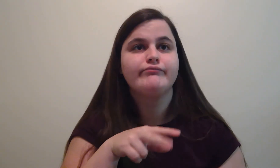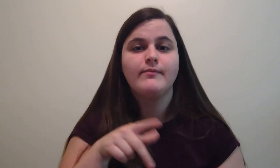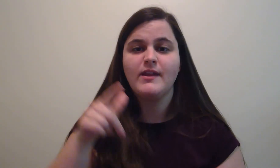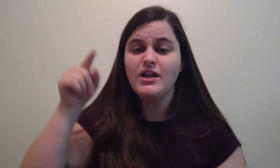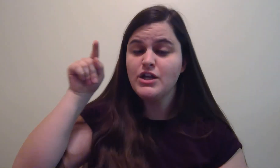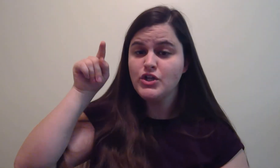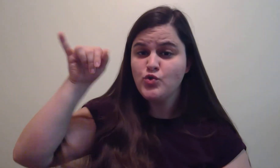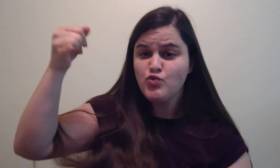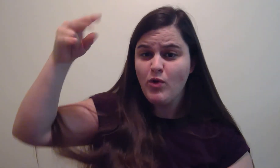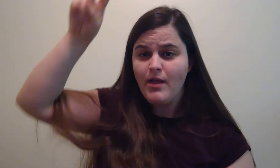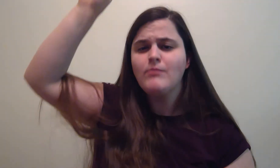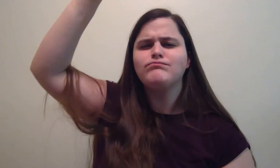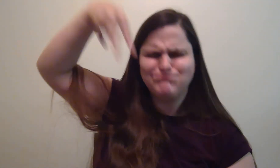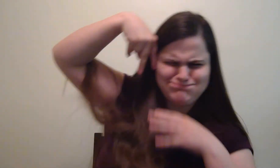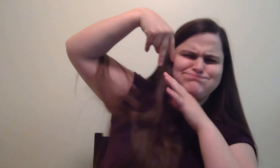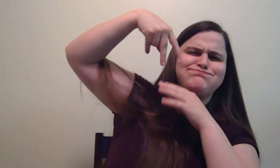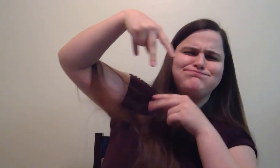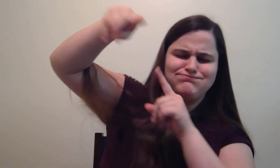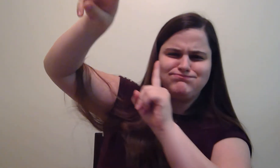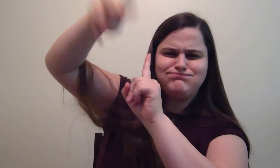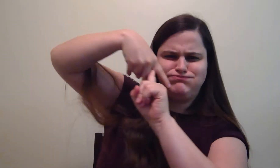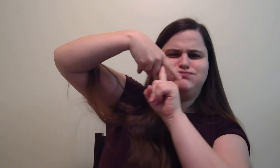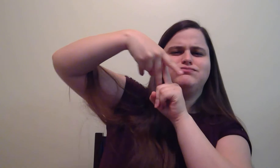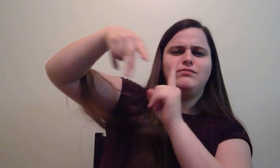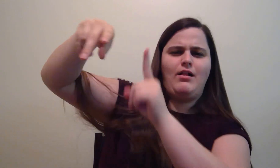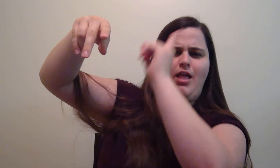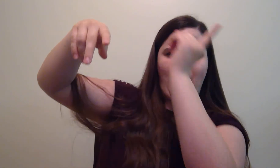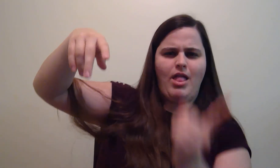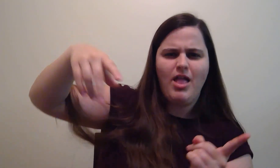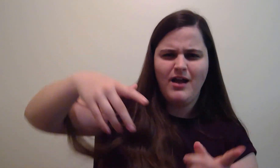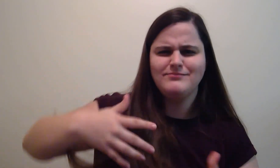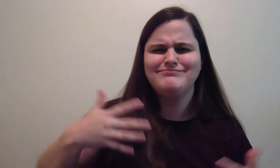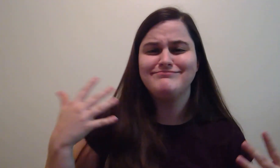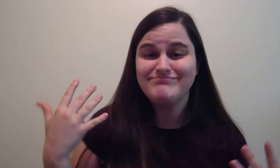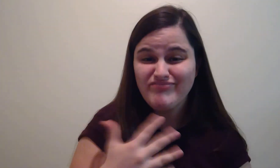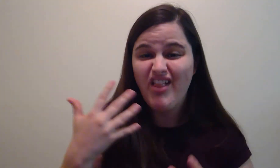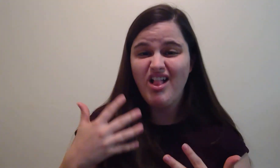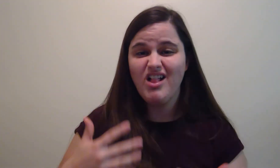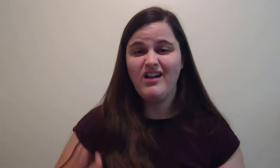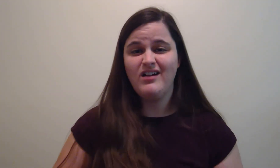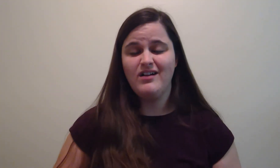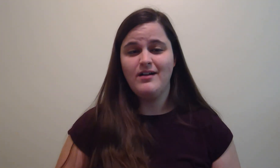when out of nowhere she swings down from a branch and practically knocked me over. Heart attack!